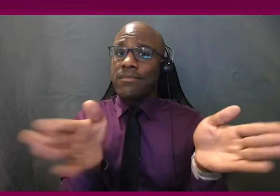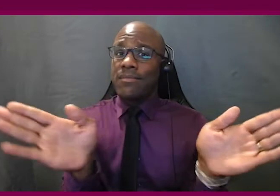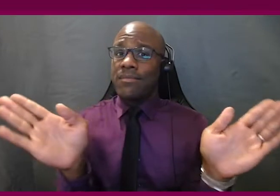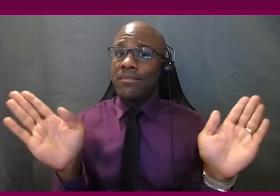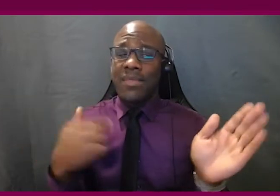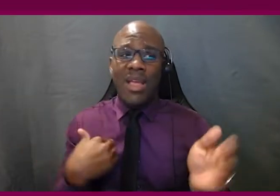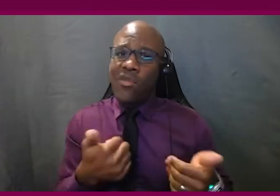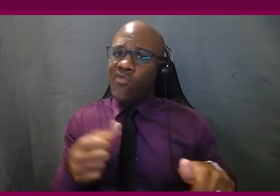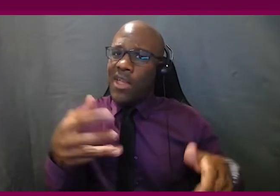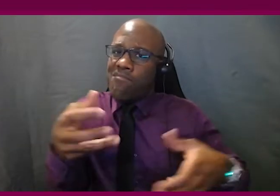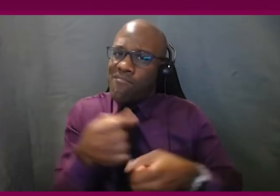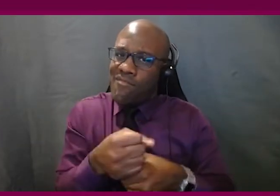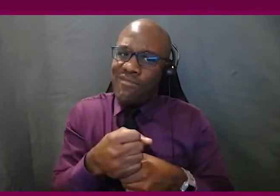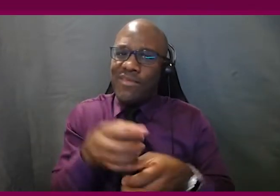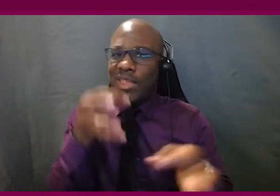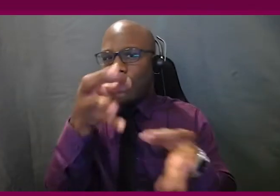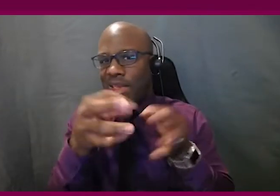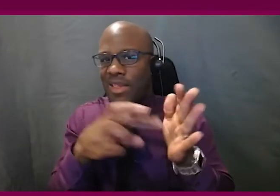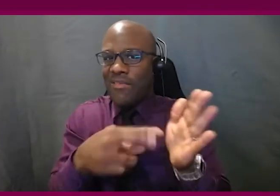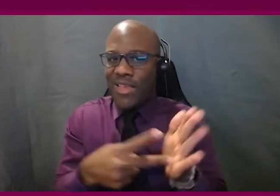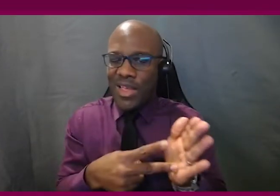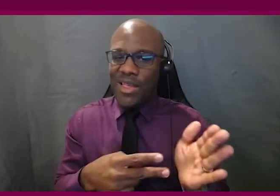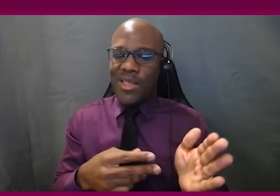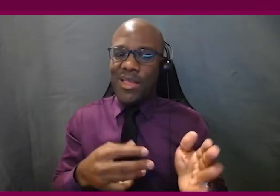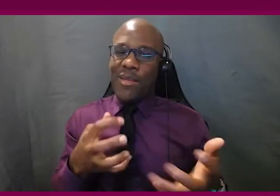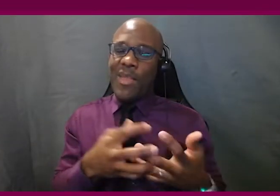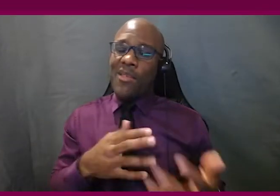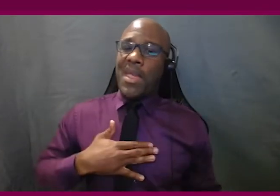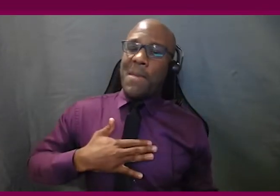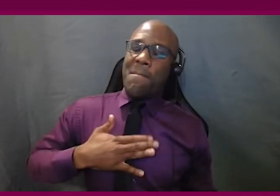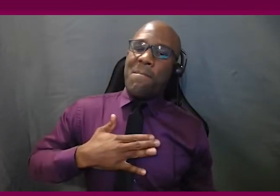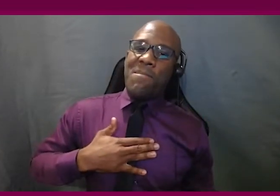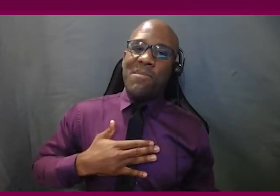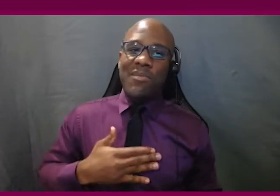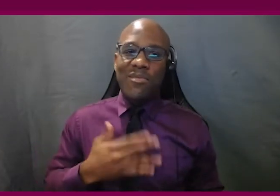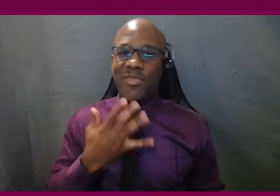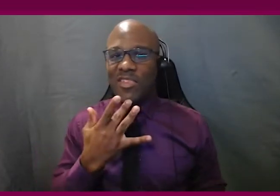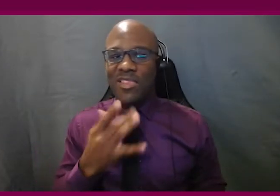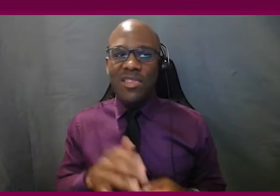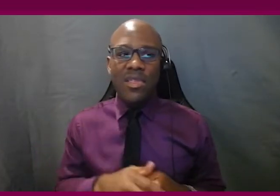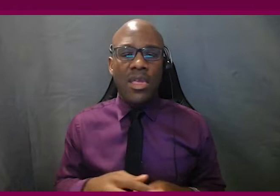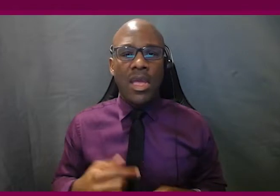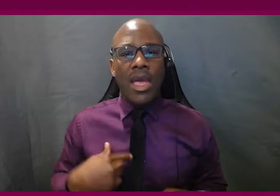I'll try to define it in the way that I like to, but I like to think of art therapy as